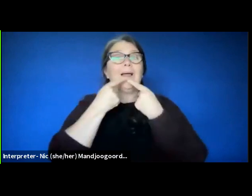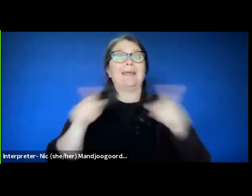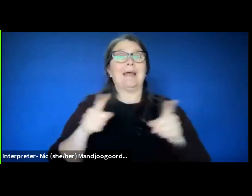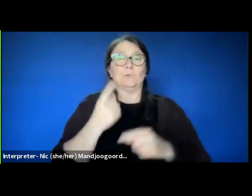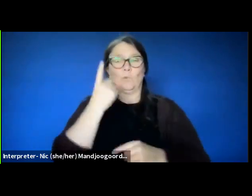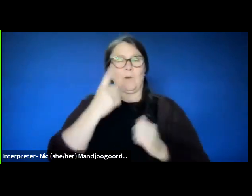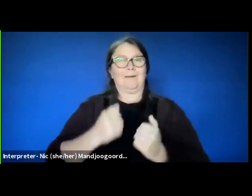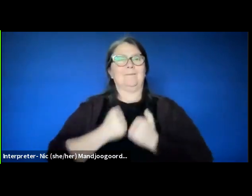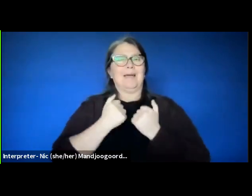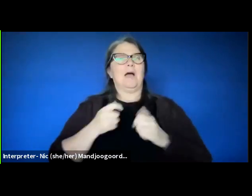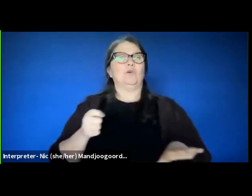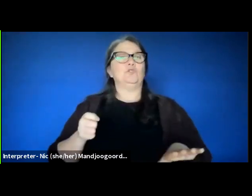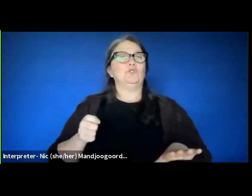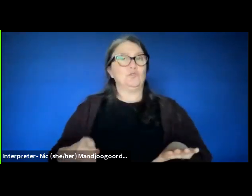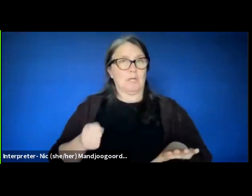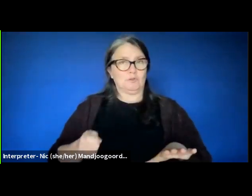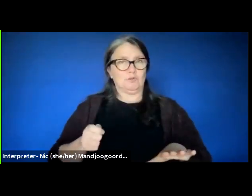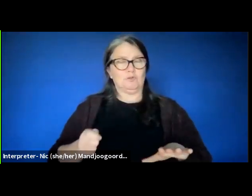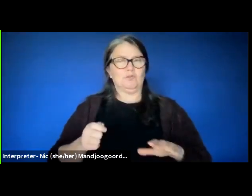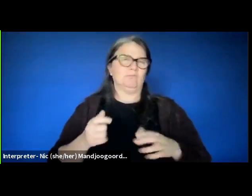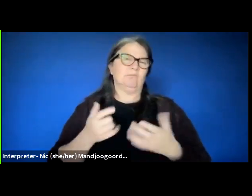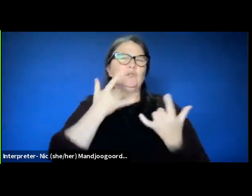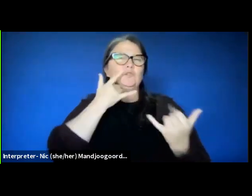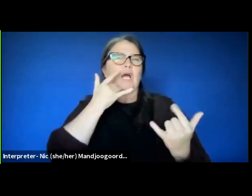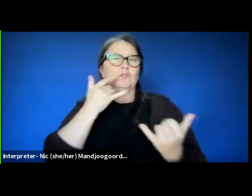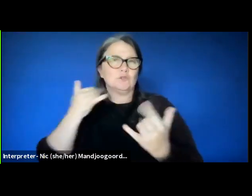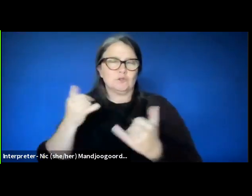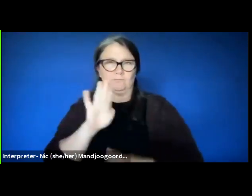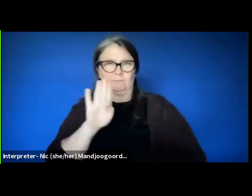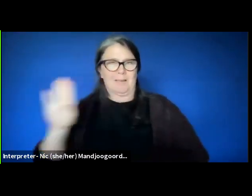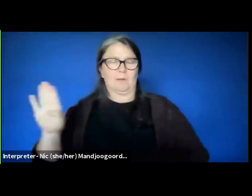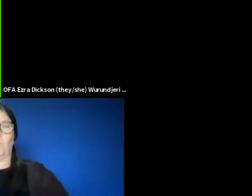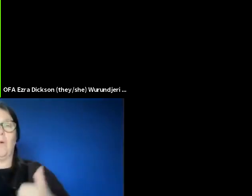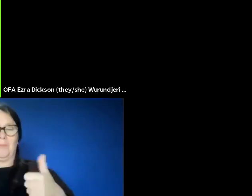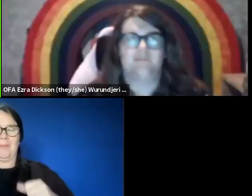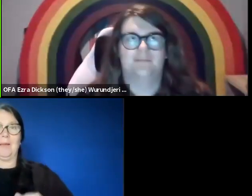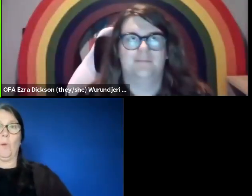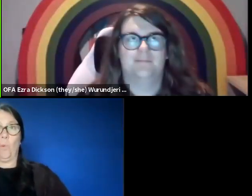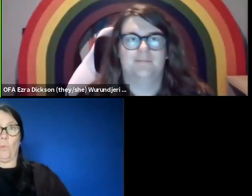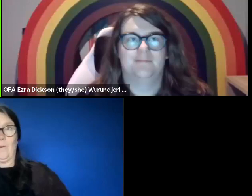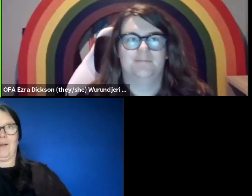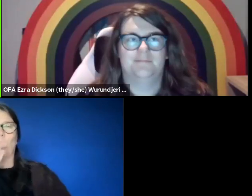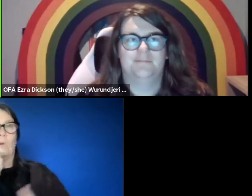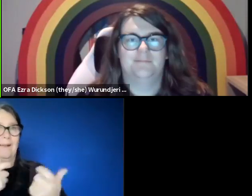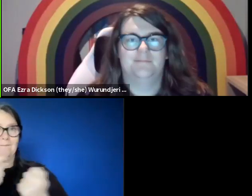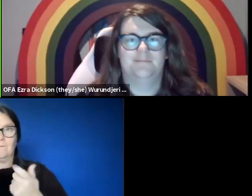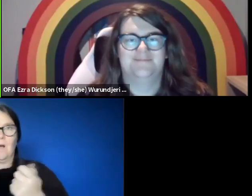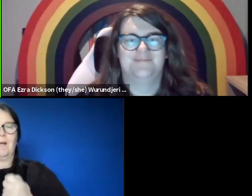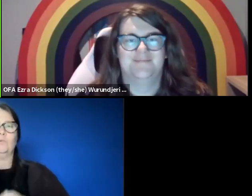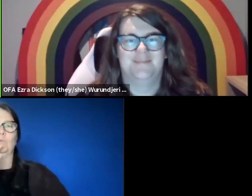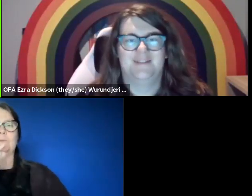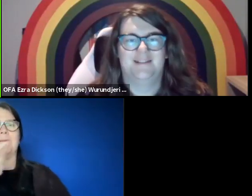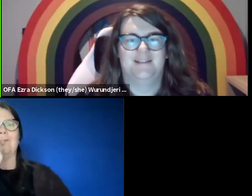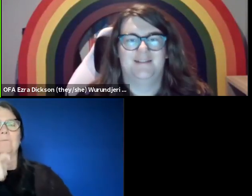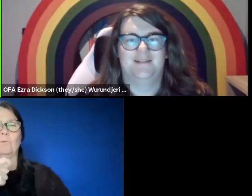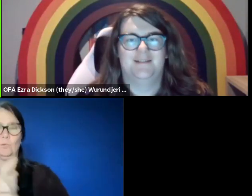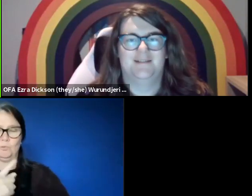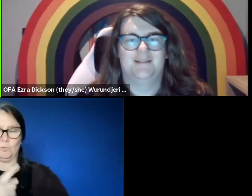is going to be announced by one of our esteemed judges of our esteemed judges. Then we're going to invite the winners to say a few words. for us For our first category change